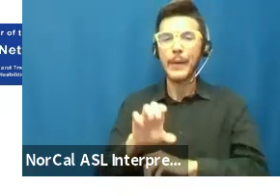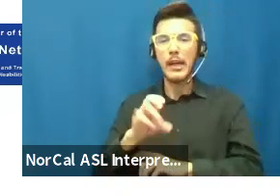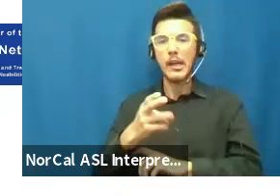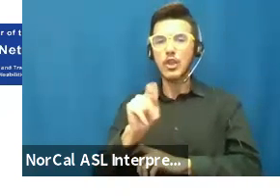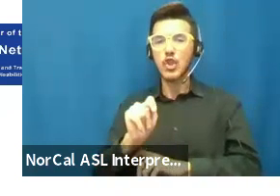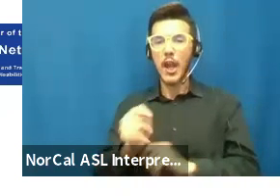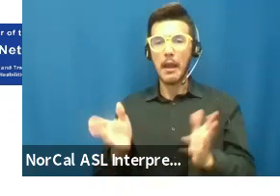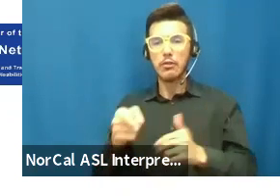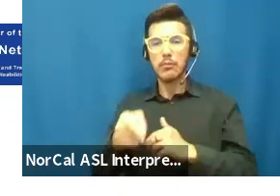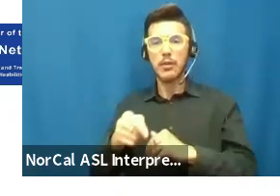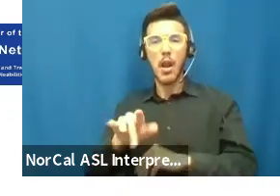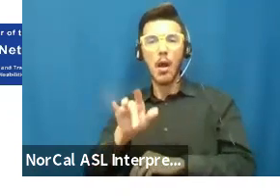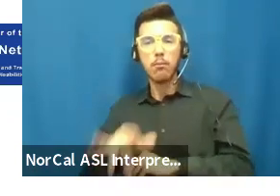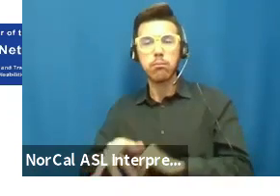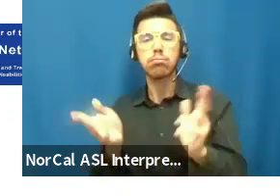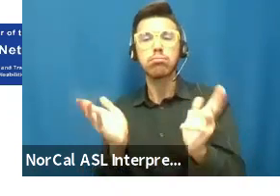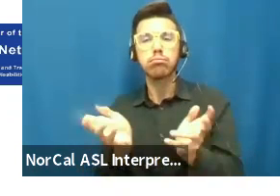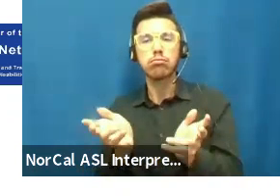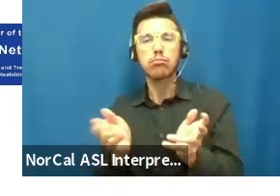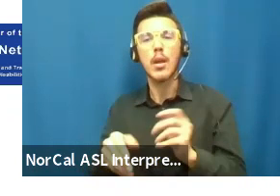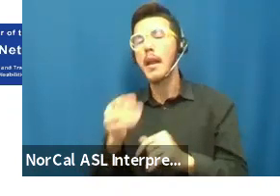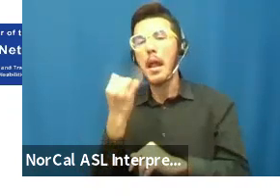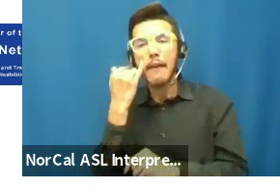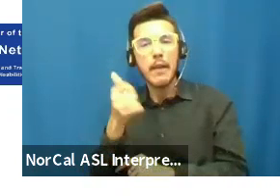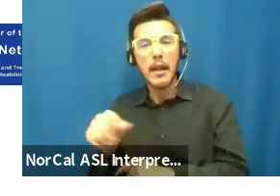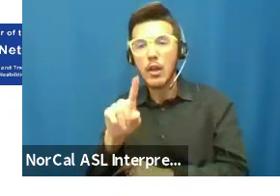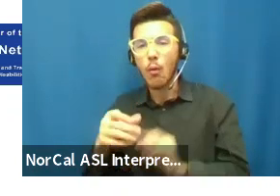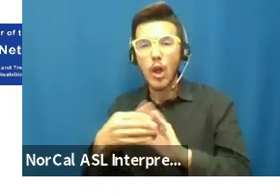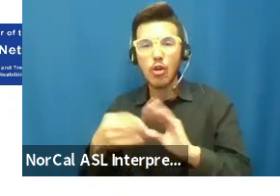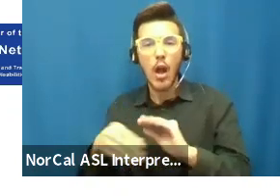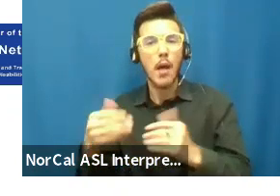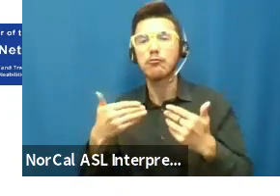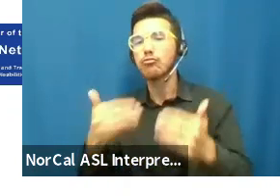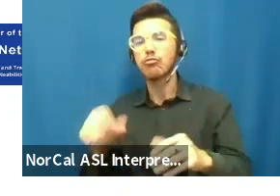speakers and I will address them at the end of the session. So feel free to submit them as they come